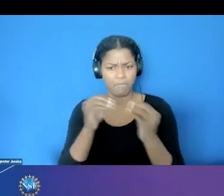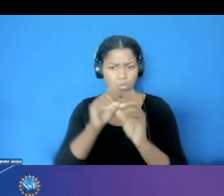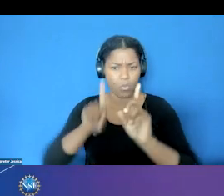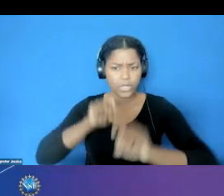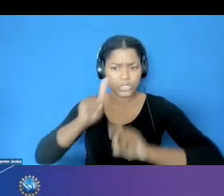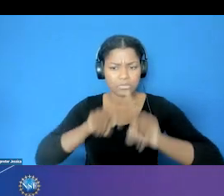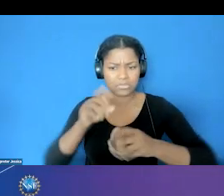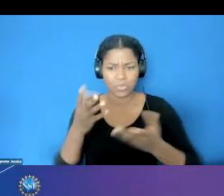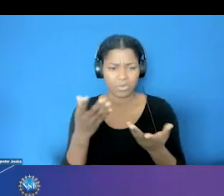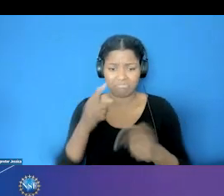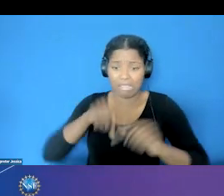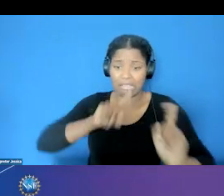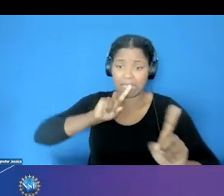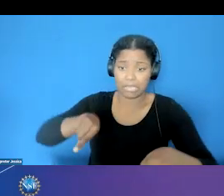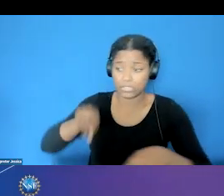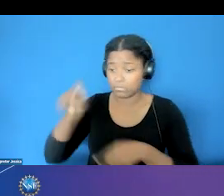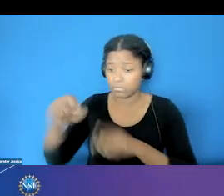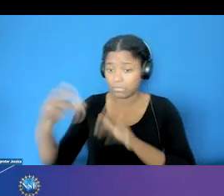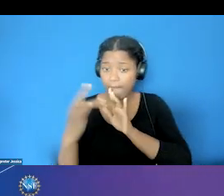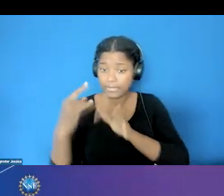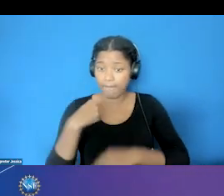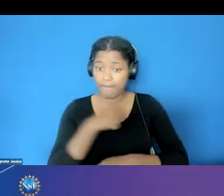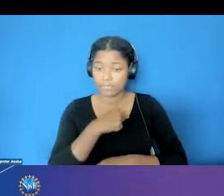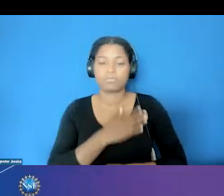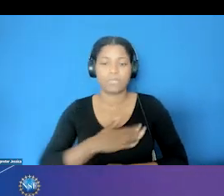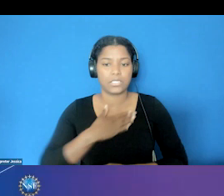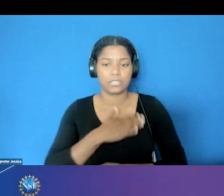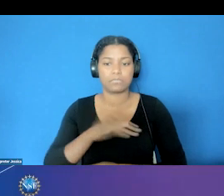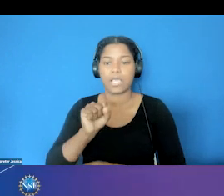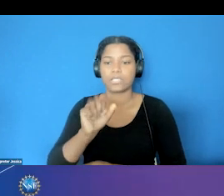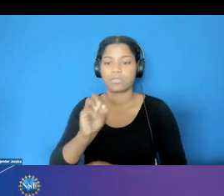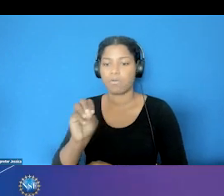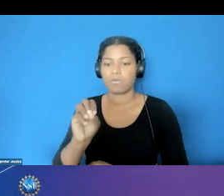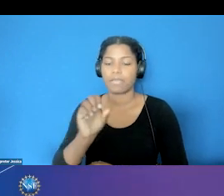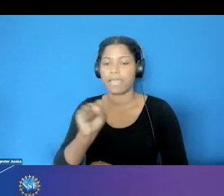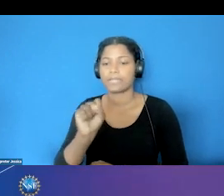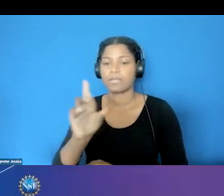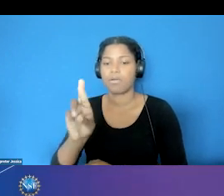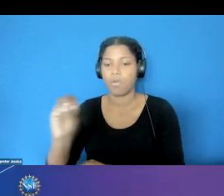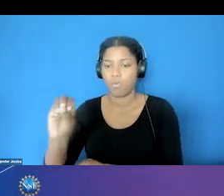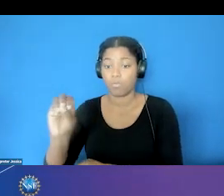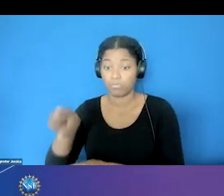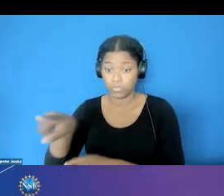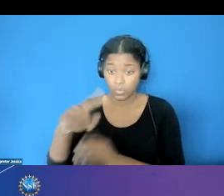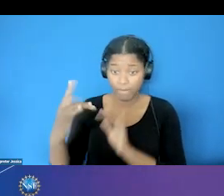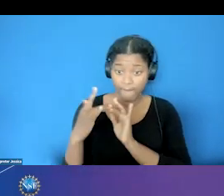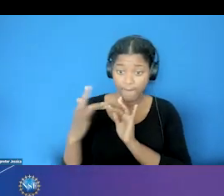or can't answer your question, they need to contact us. Please, SROs, sponsored research officers, when you contact us,